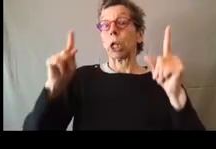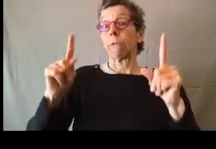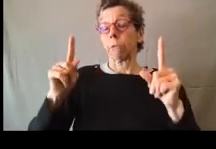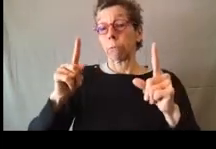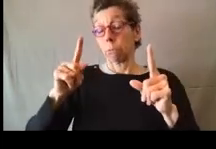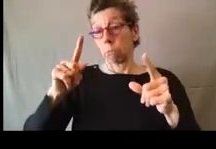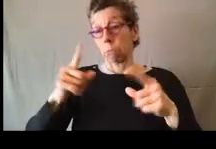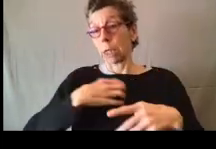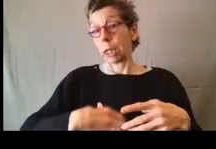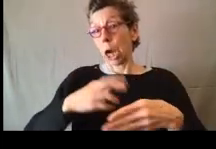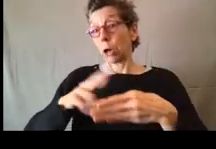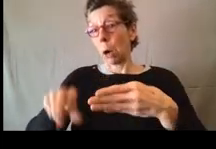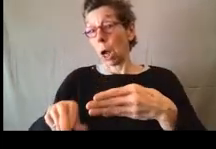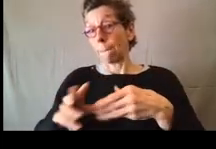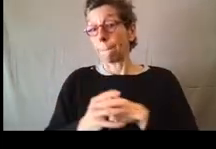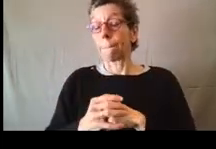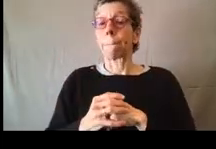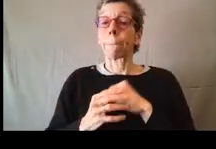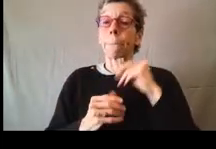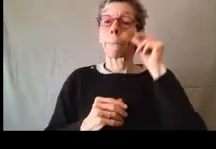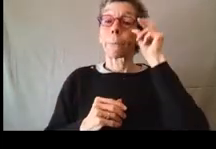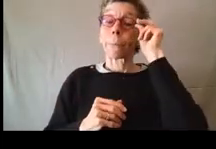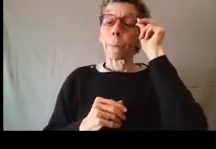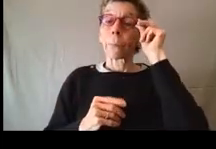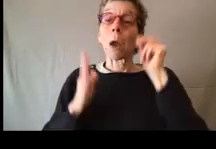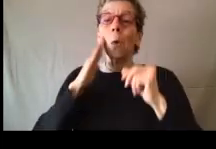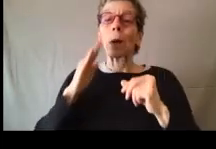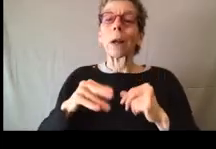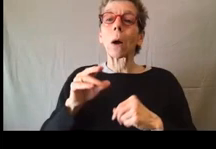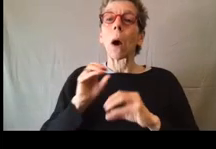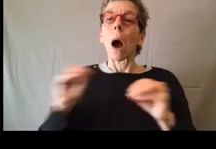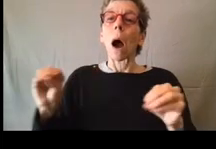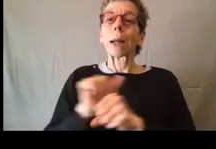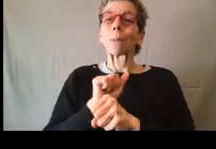outcome. We know from previous research that the unemployment rate of people of color in